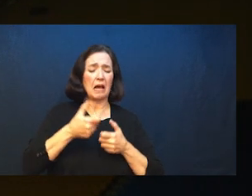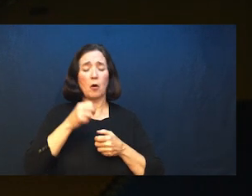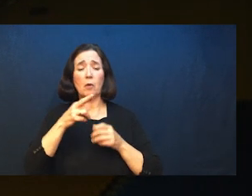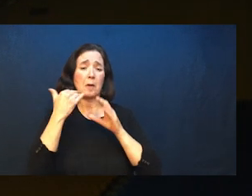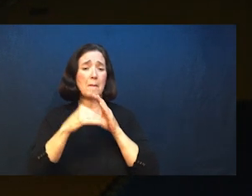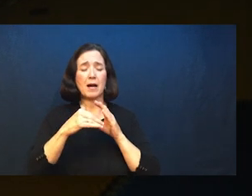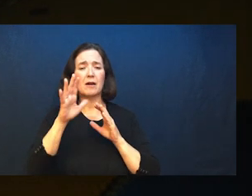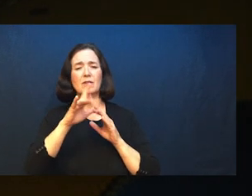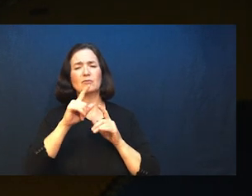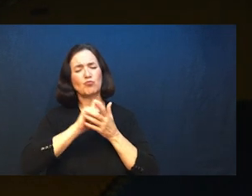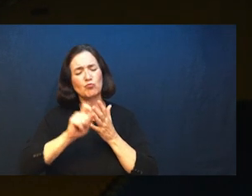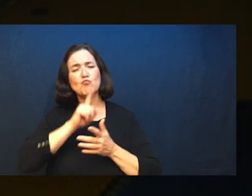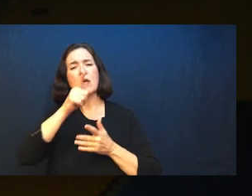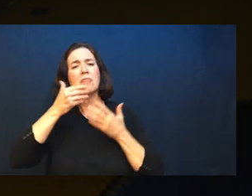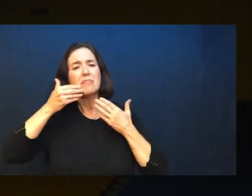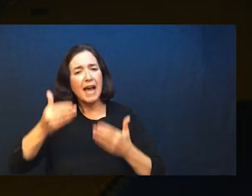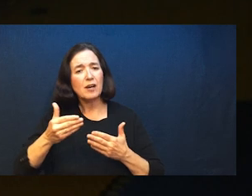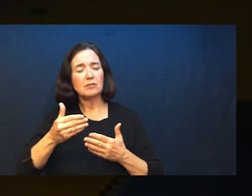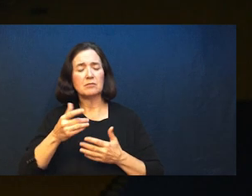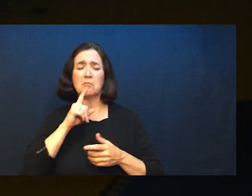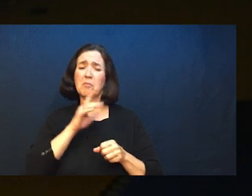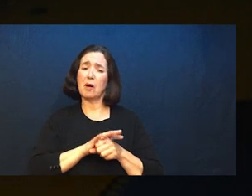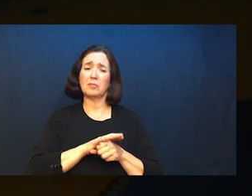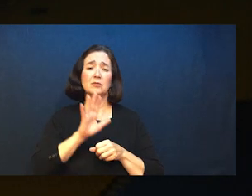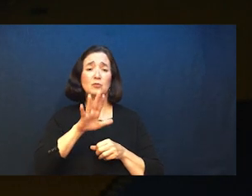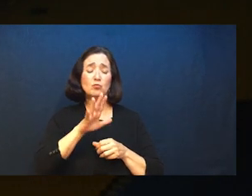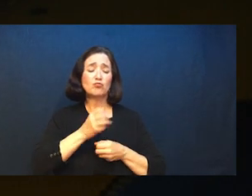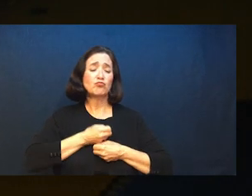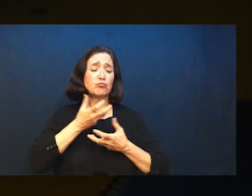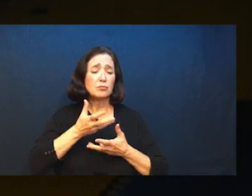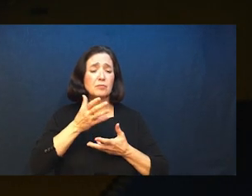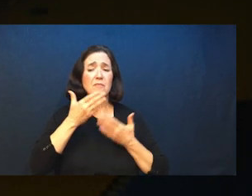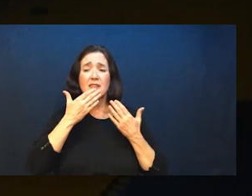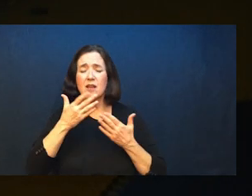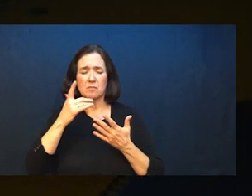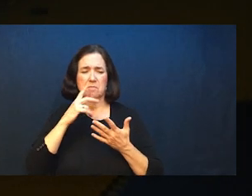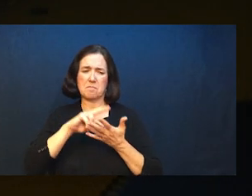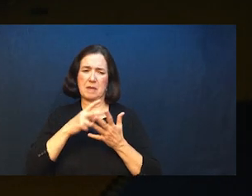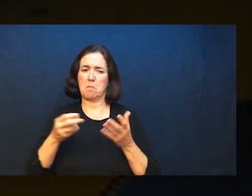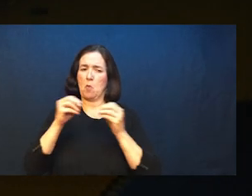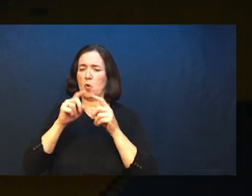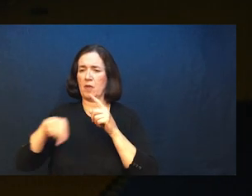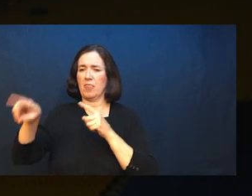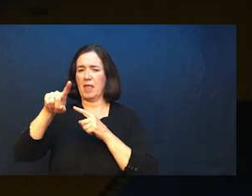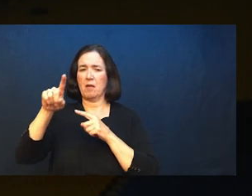Don't send a simple text or an email, but write a real thank you note. I promise you that your expression of gratitude will mean